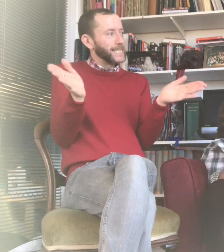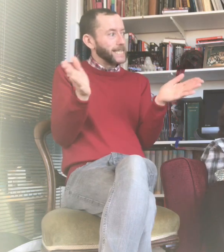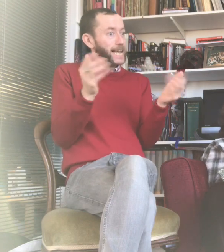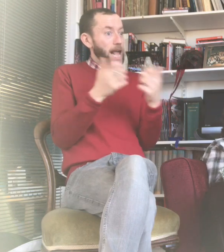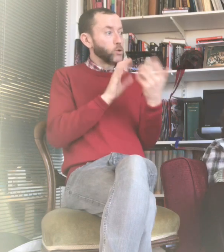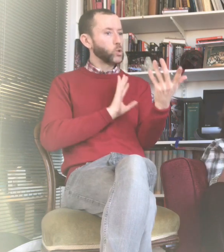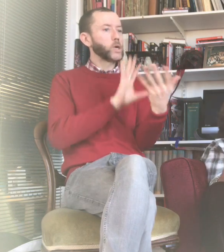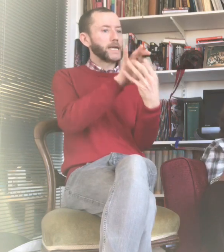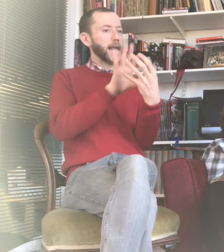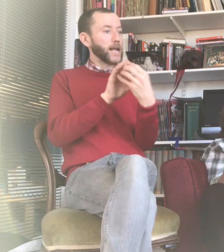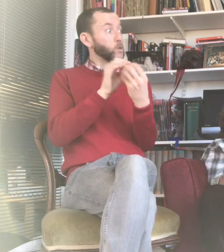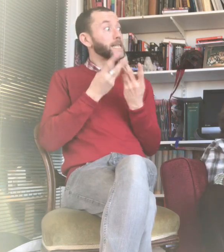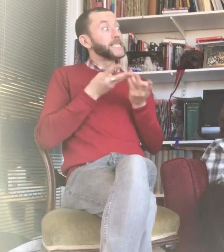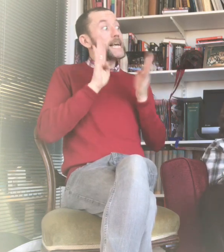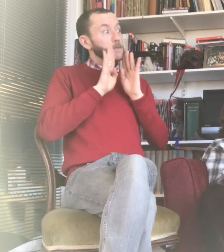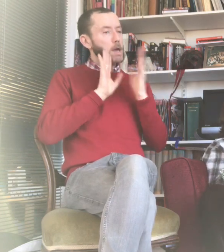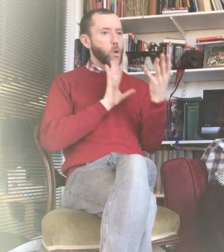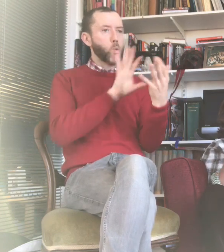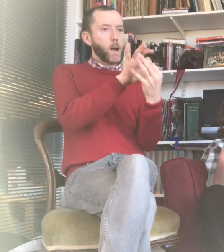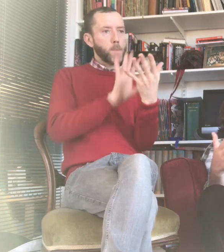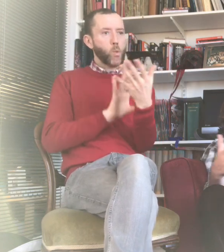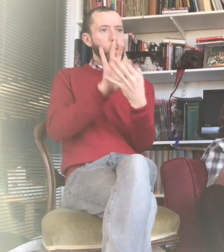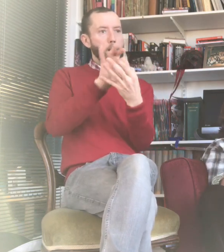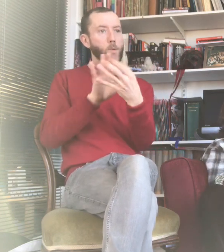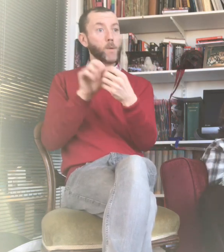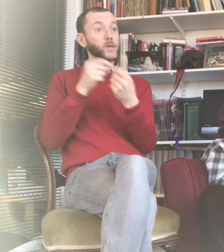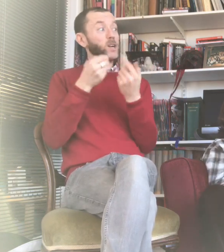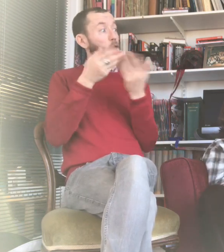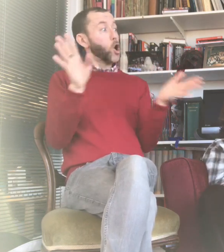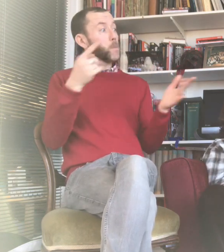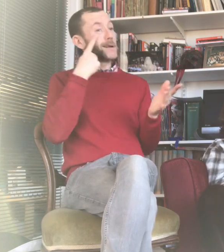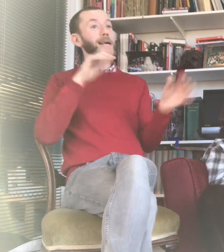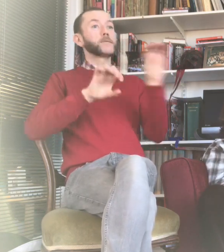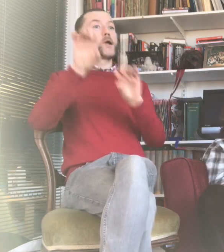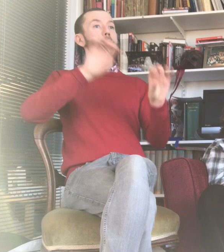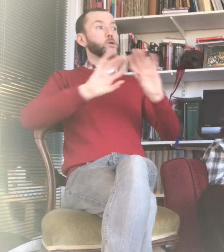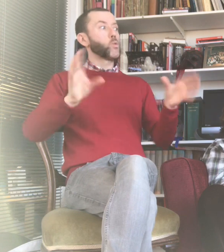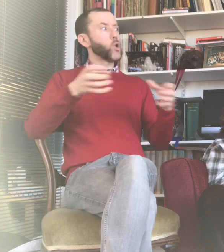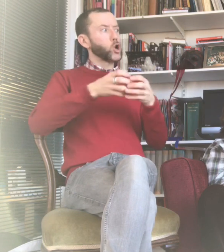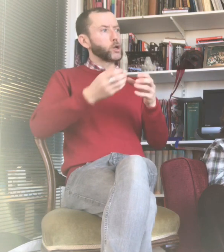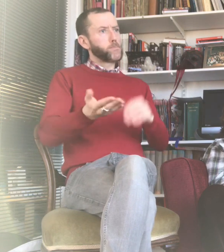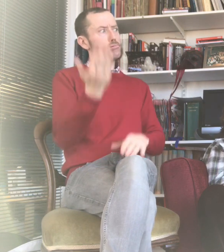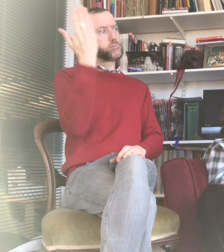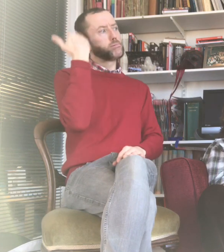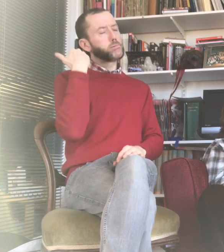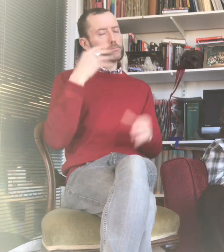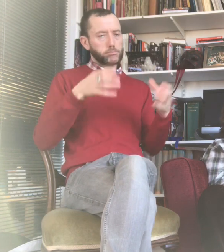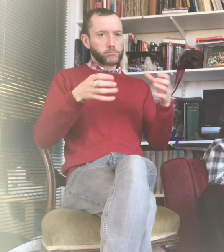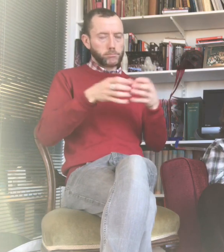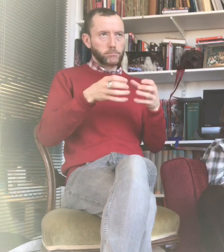through Shakespeare. It was just an open experimental workshop and that was that